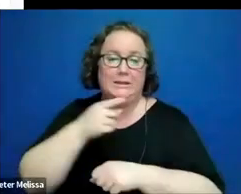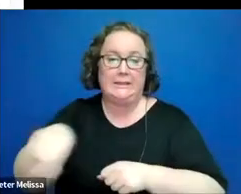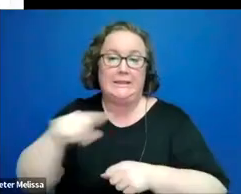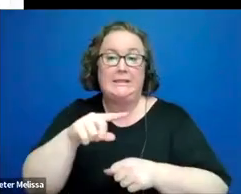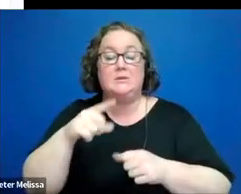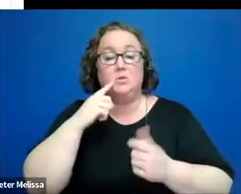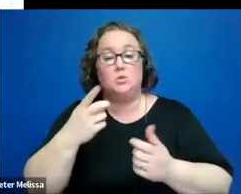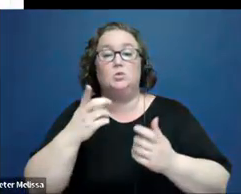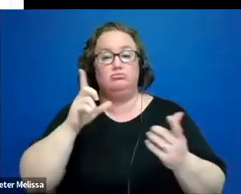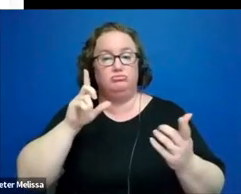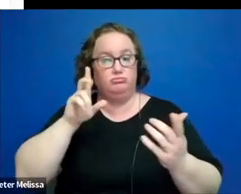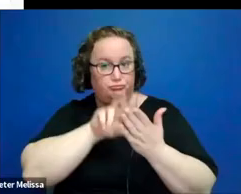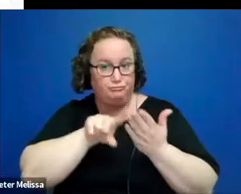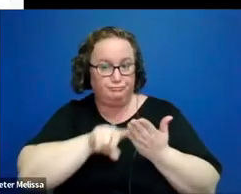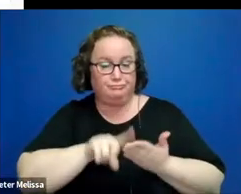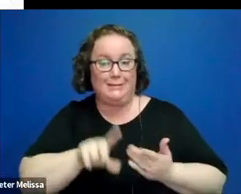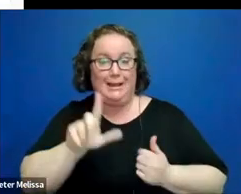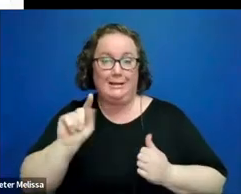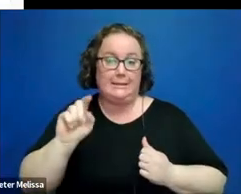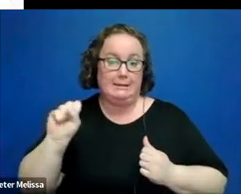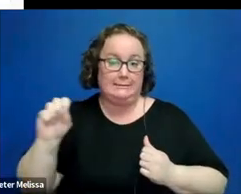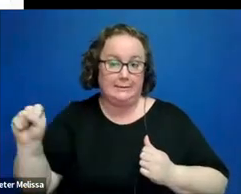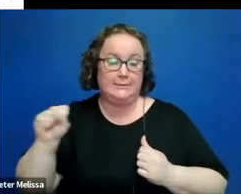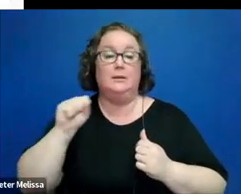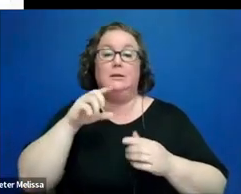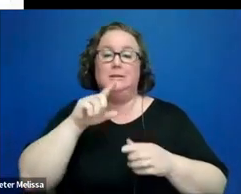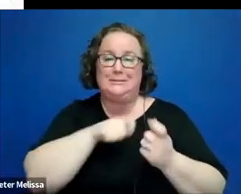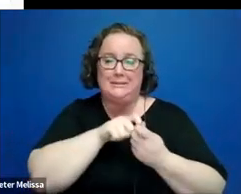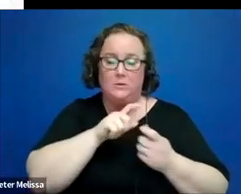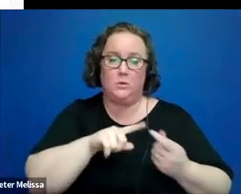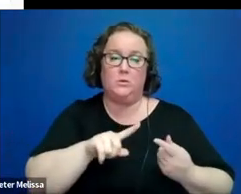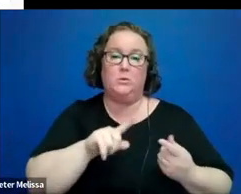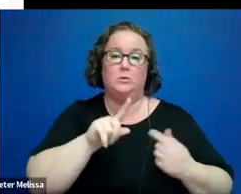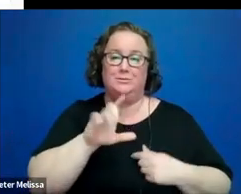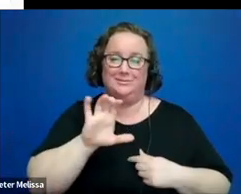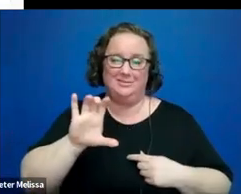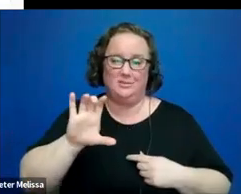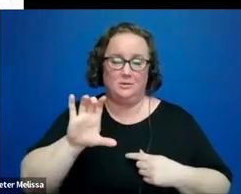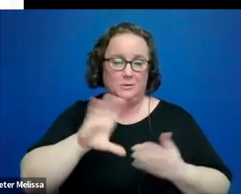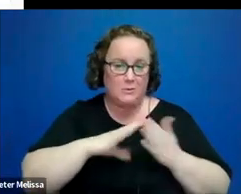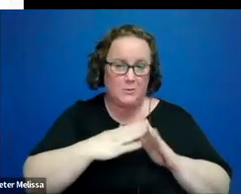LTSS, particularly home and community-based services, for example, for this population, as that seems